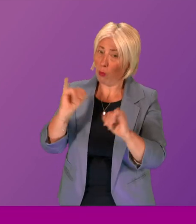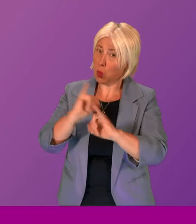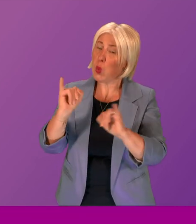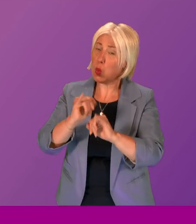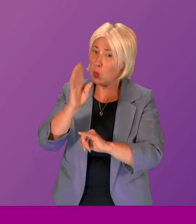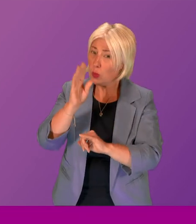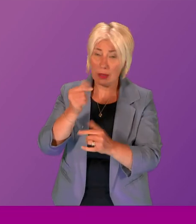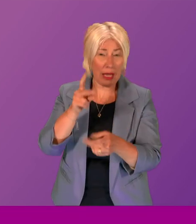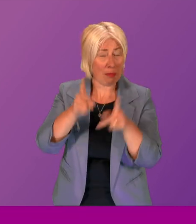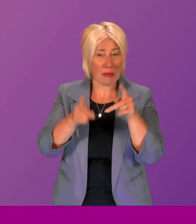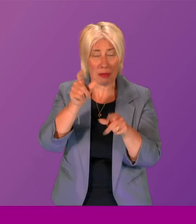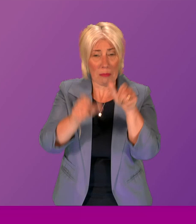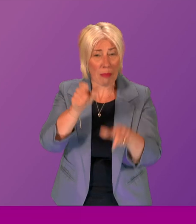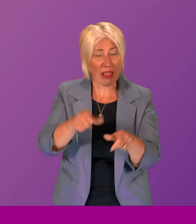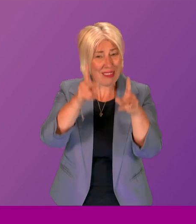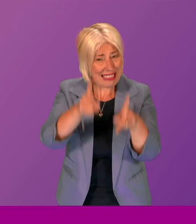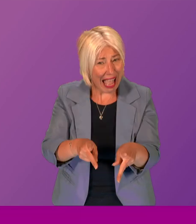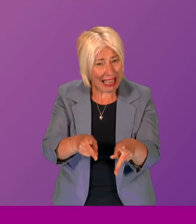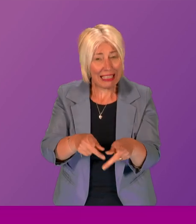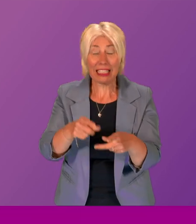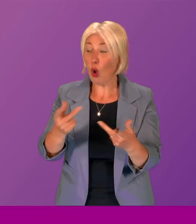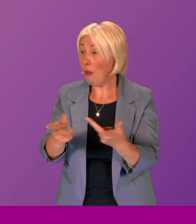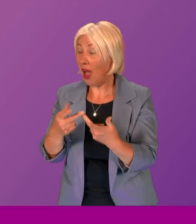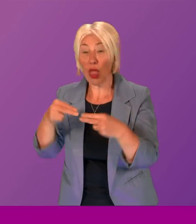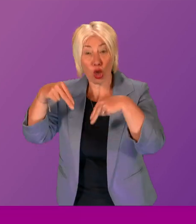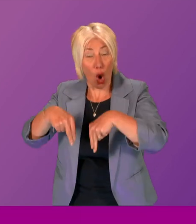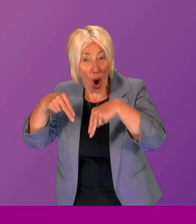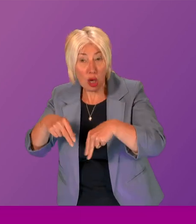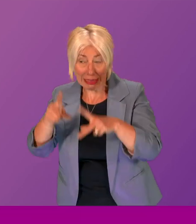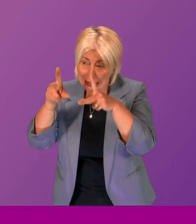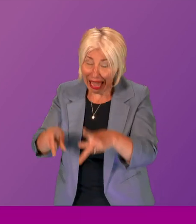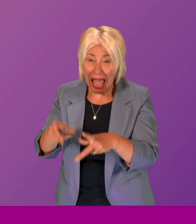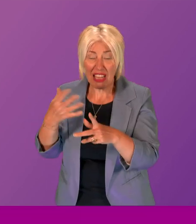some of which have been fatal to humans and to other pets. The problem is clear.